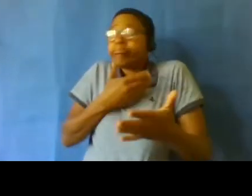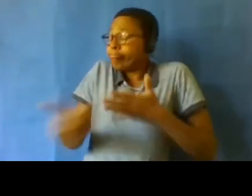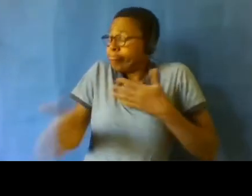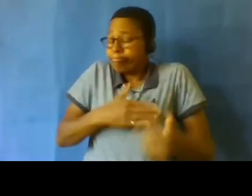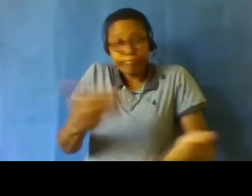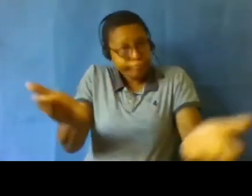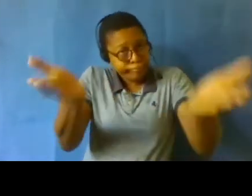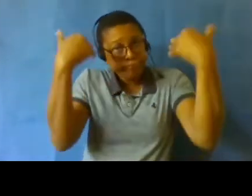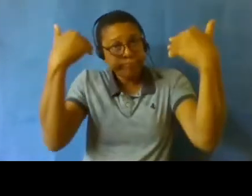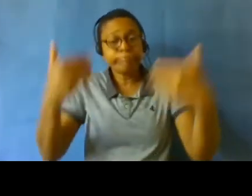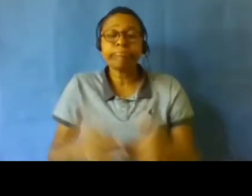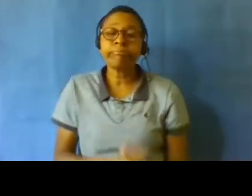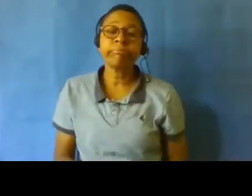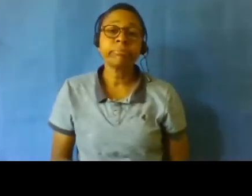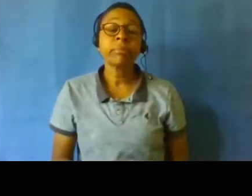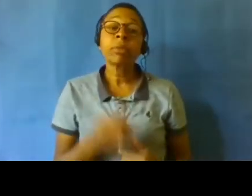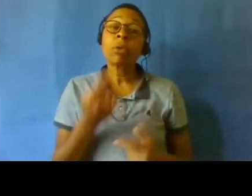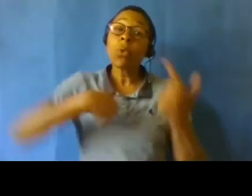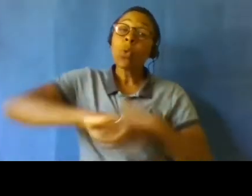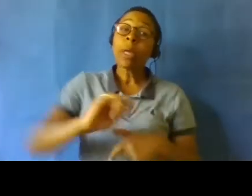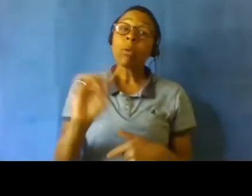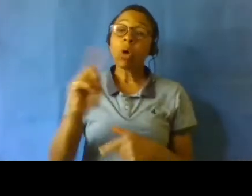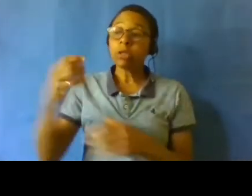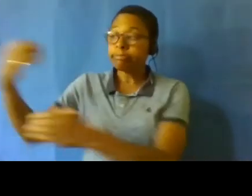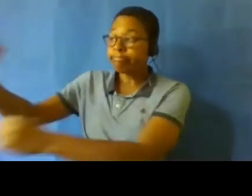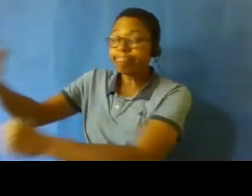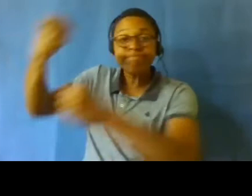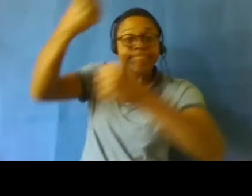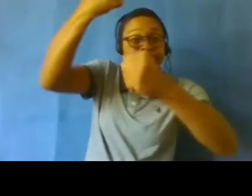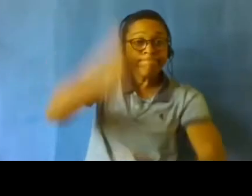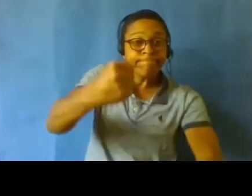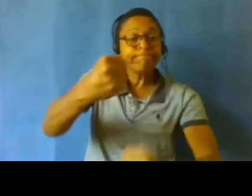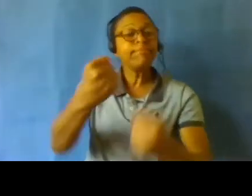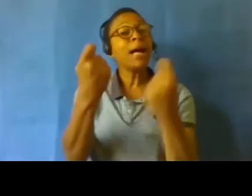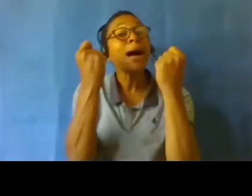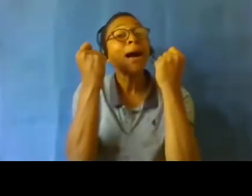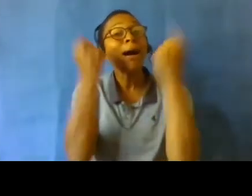about crip and its intersections we will strive to make the event as accessible